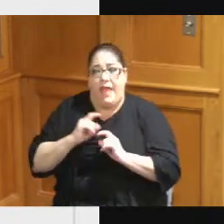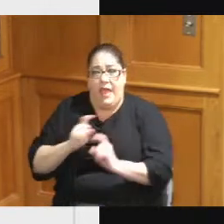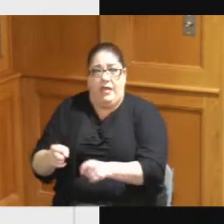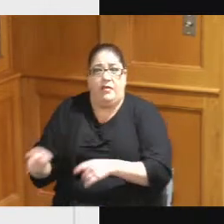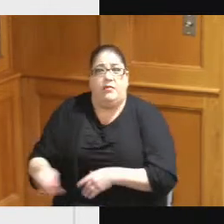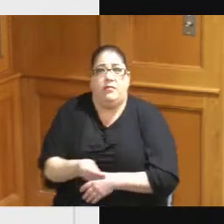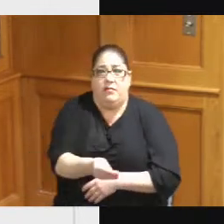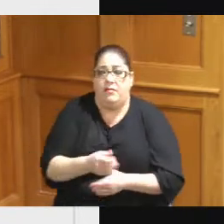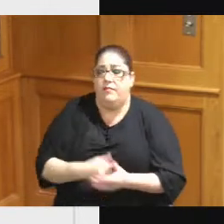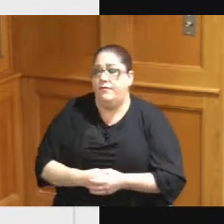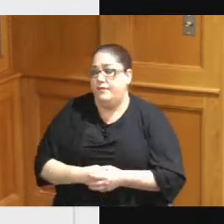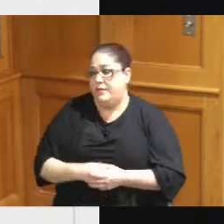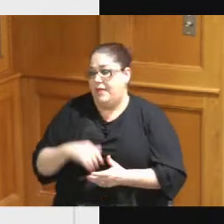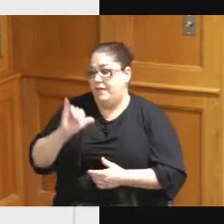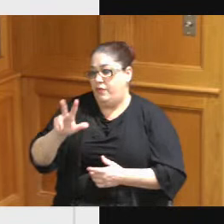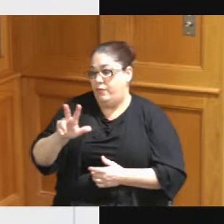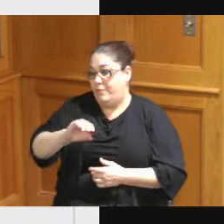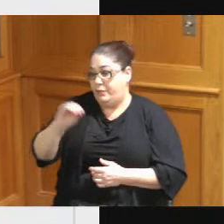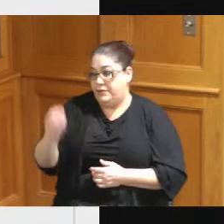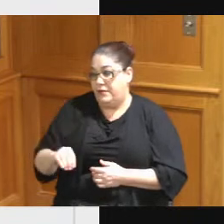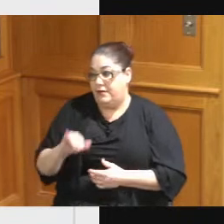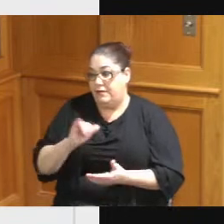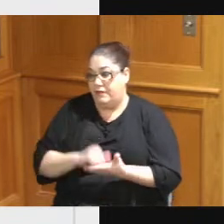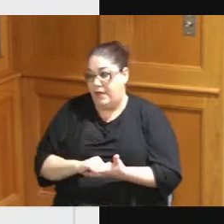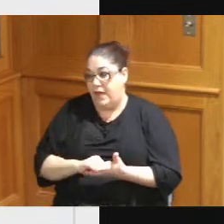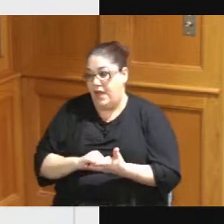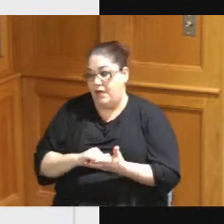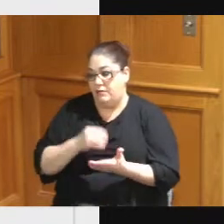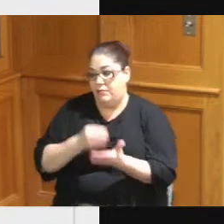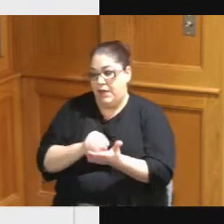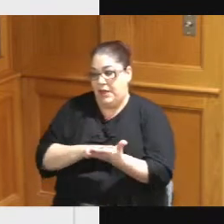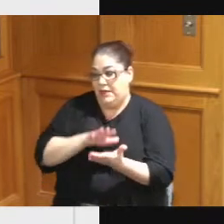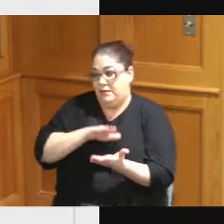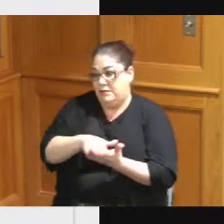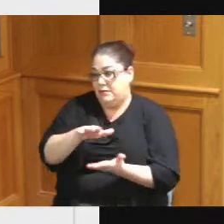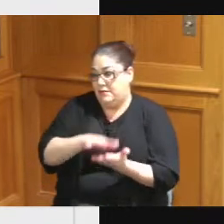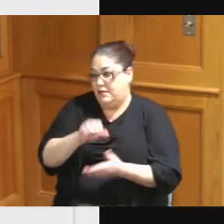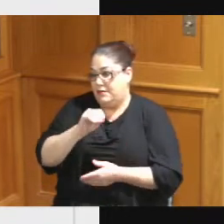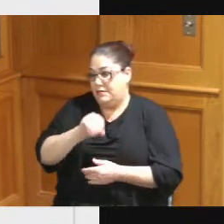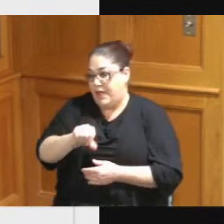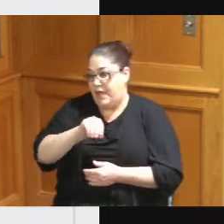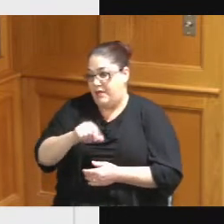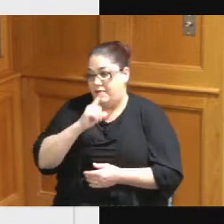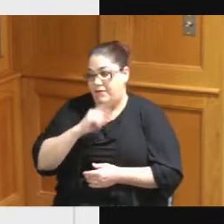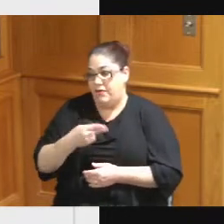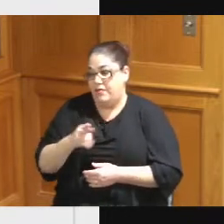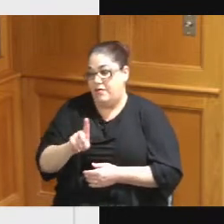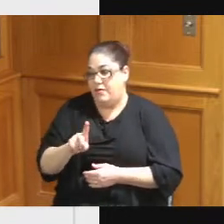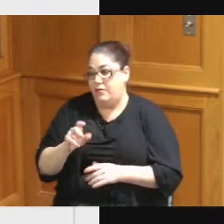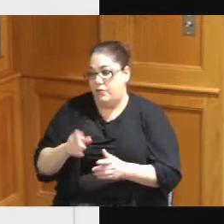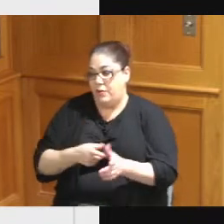so three percent of our expenses are related to those sorts of HUD requirements